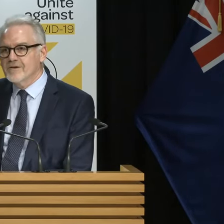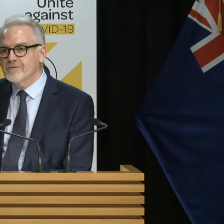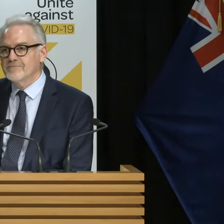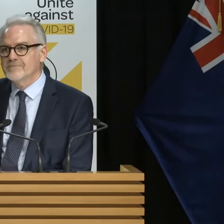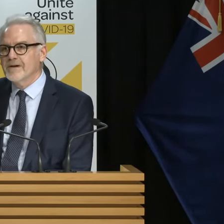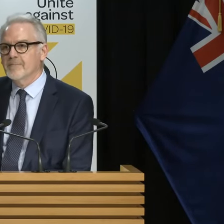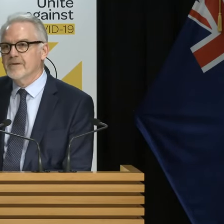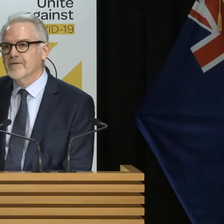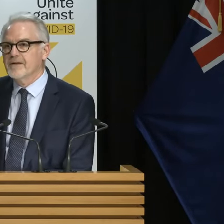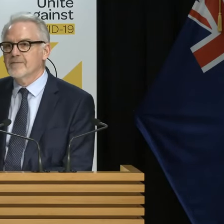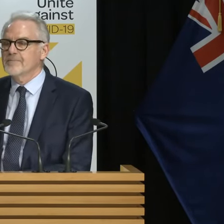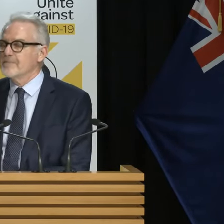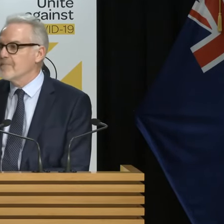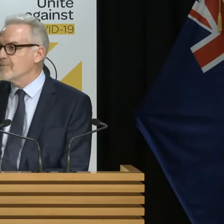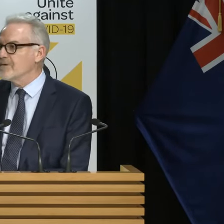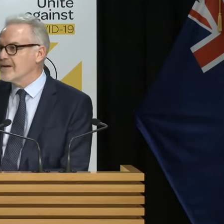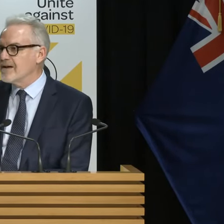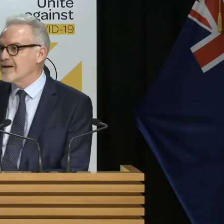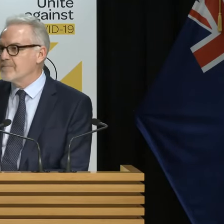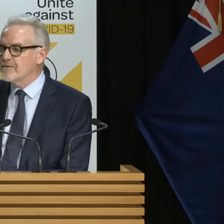to slow on antigen testing.